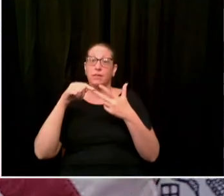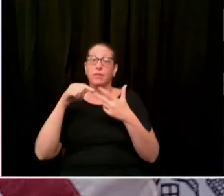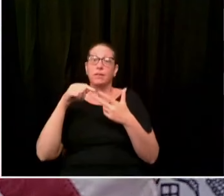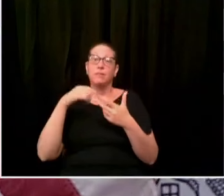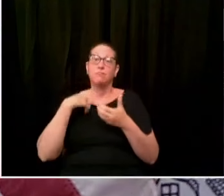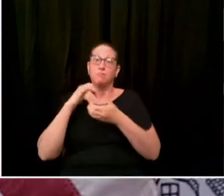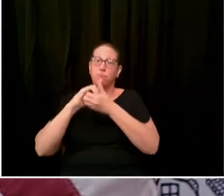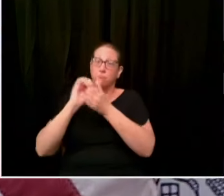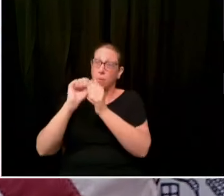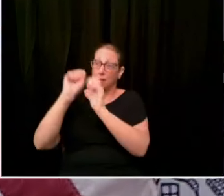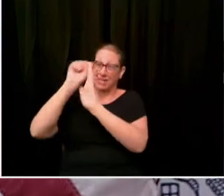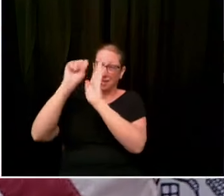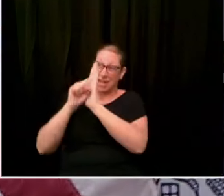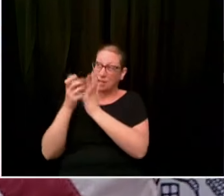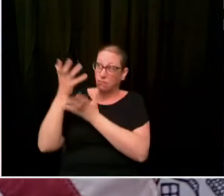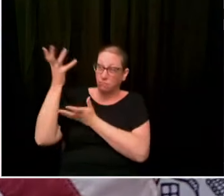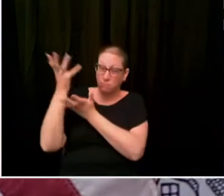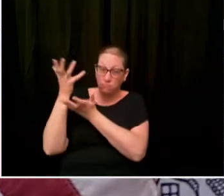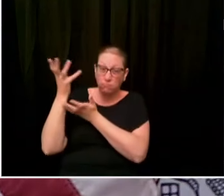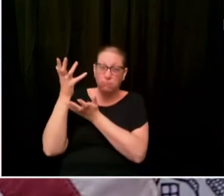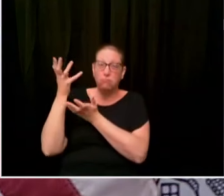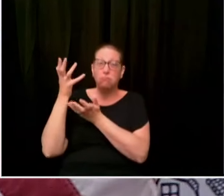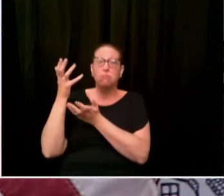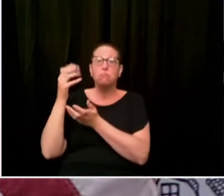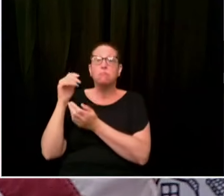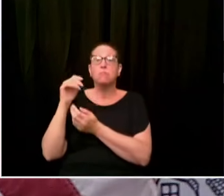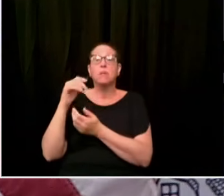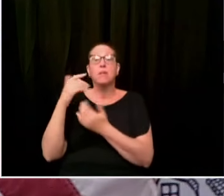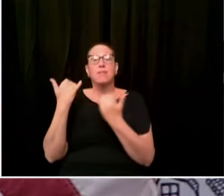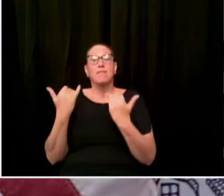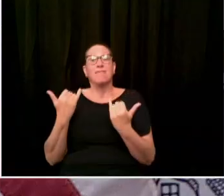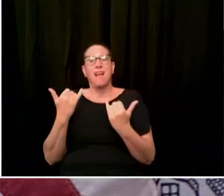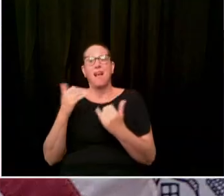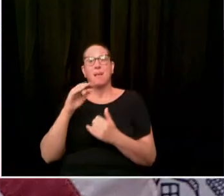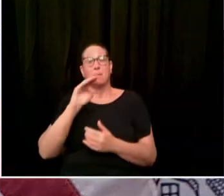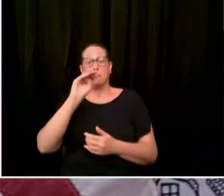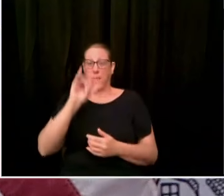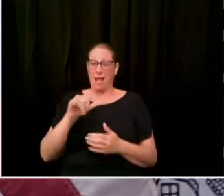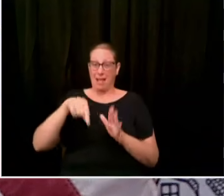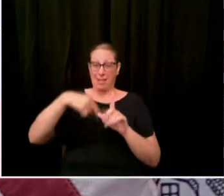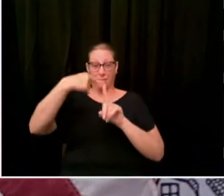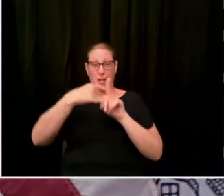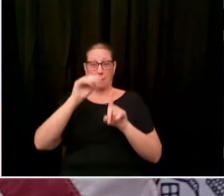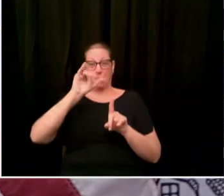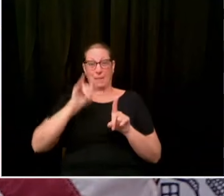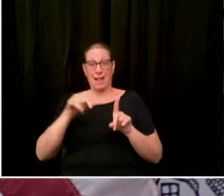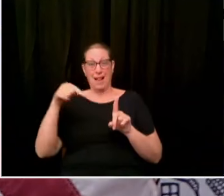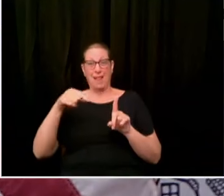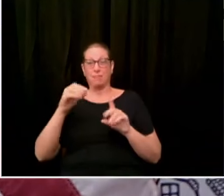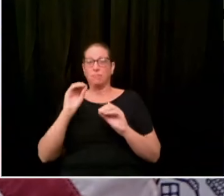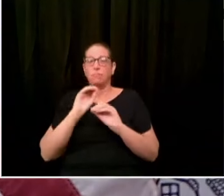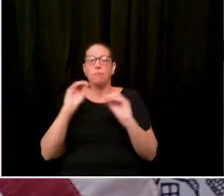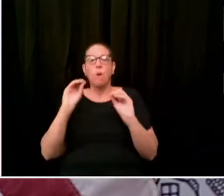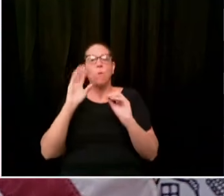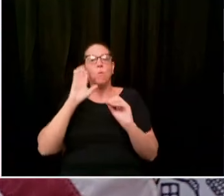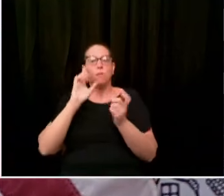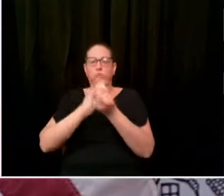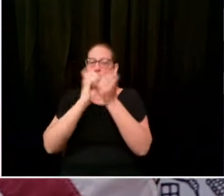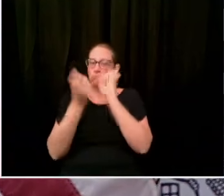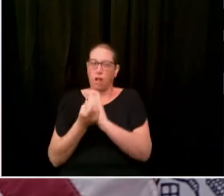STATE HAS THEIR OWN INDICATORS AND WE'RE ALL WORKING TOGETHER. IT'S QUITE CLEAR NOTHING IS GOING TO CHANGE IN MAY.